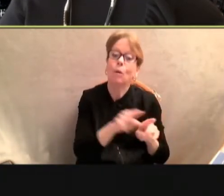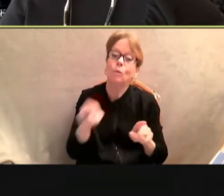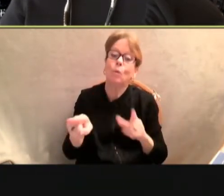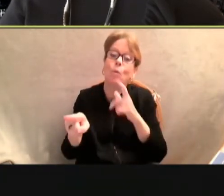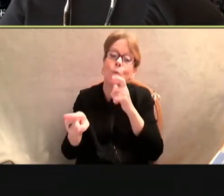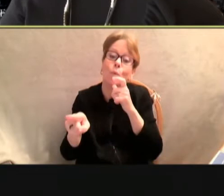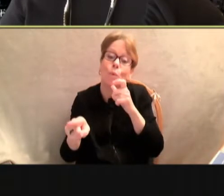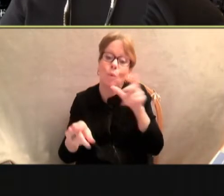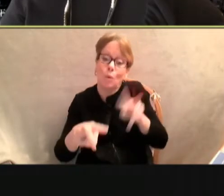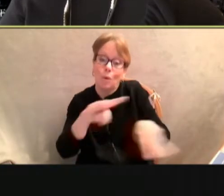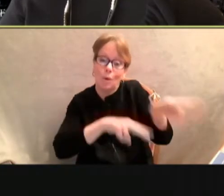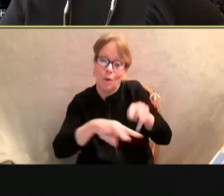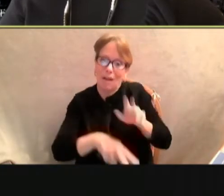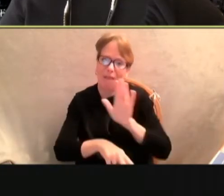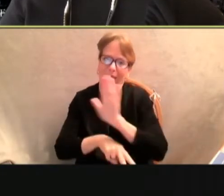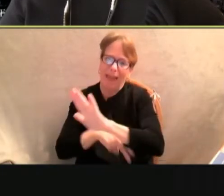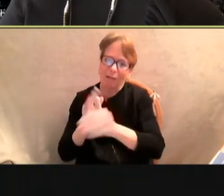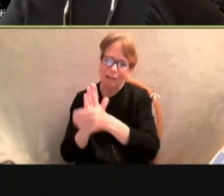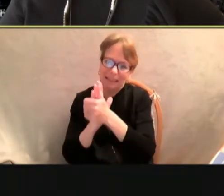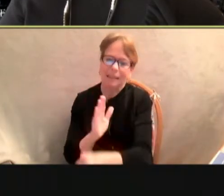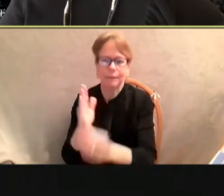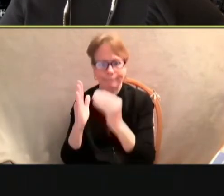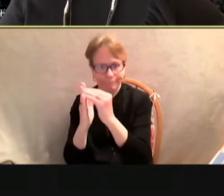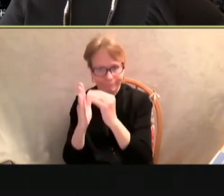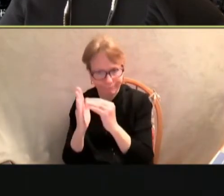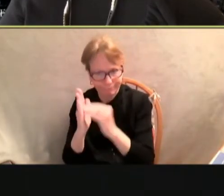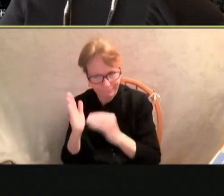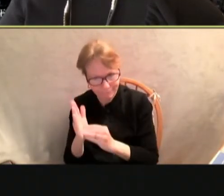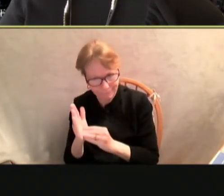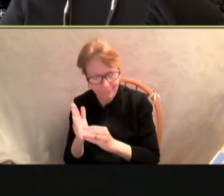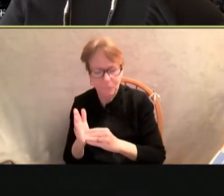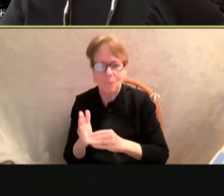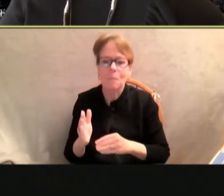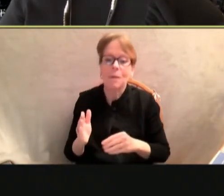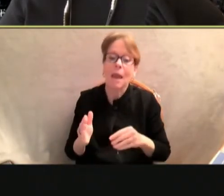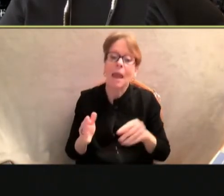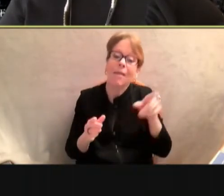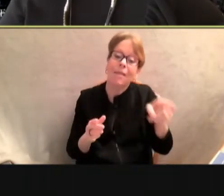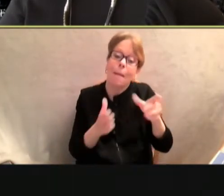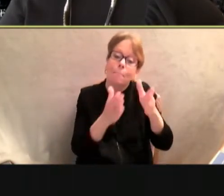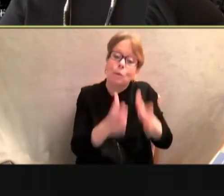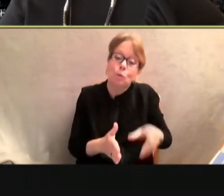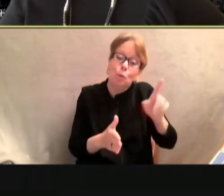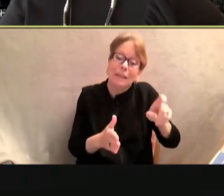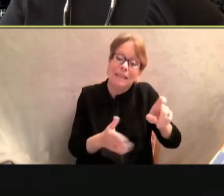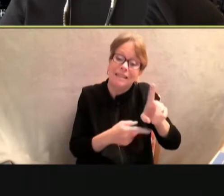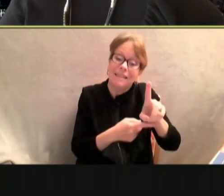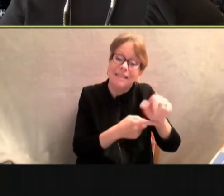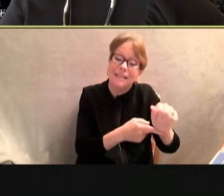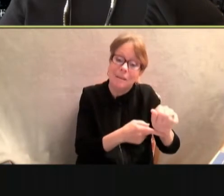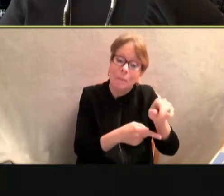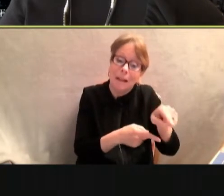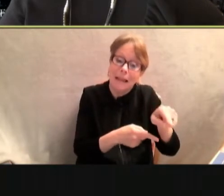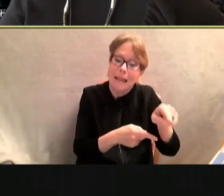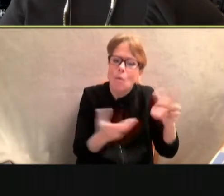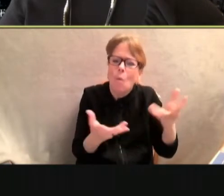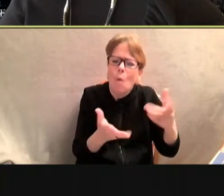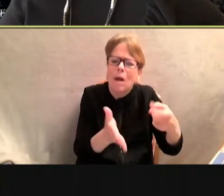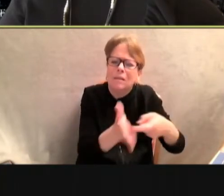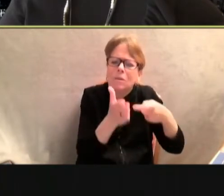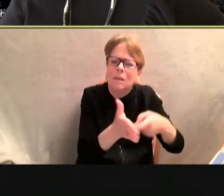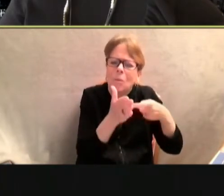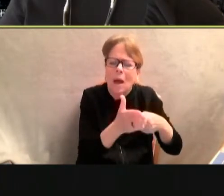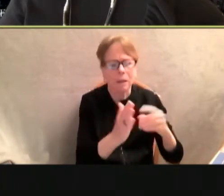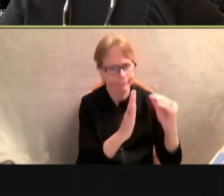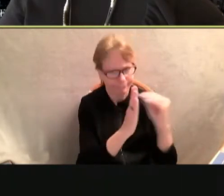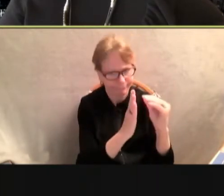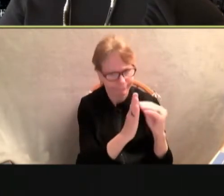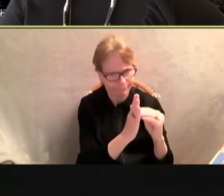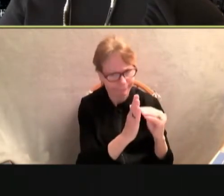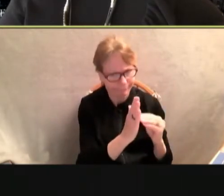diagnostic criteria that the individual satisfied. So it's not sufficient to just say, for example,